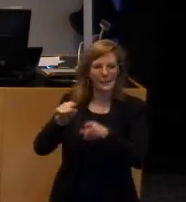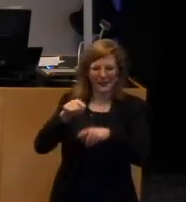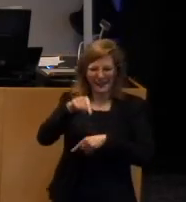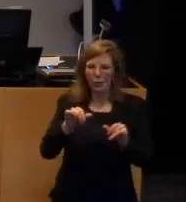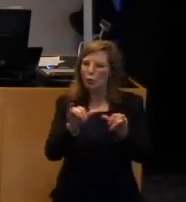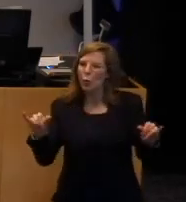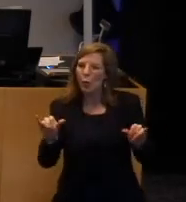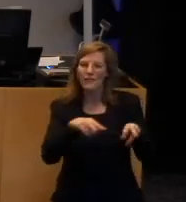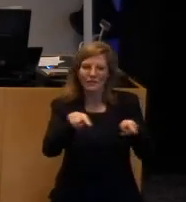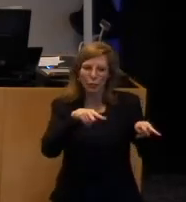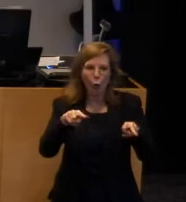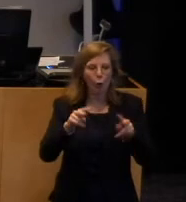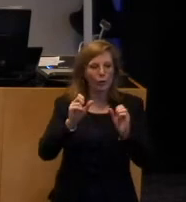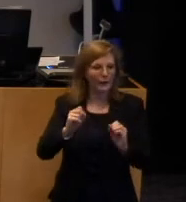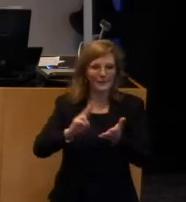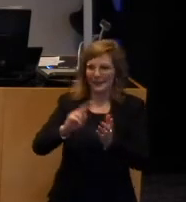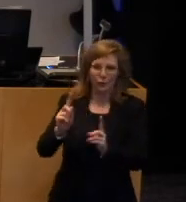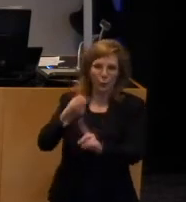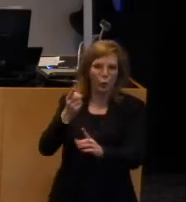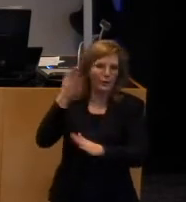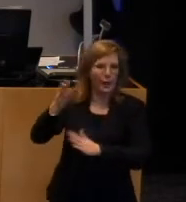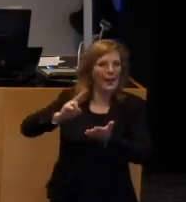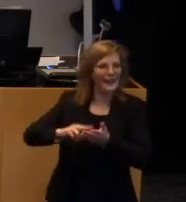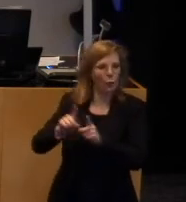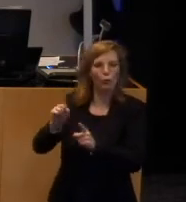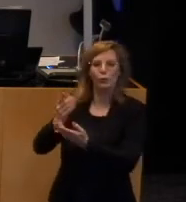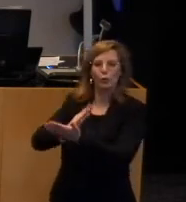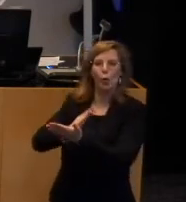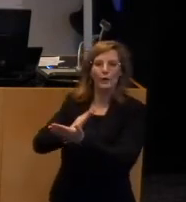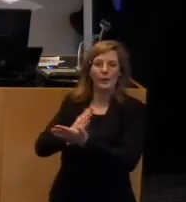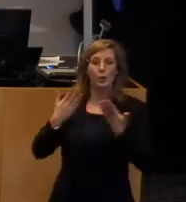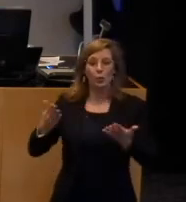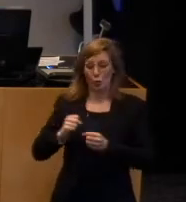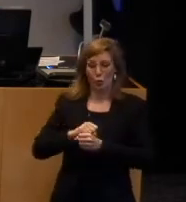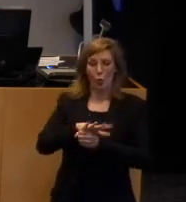A demand, as you can imagine, that has increased during the COVID19 pandemic.